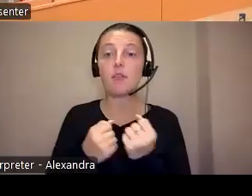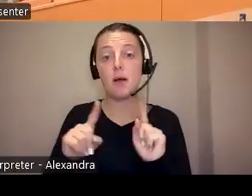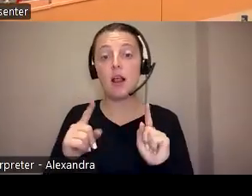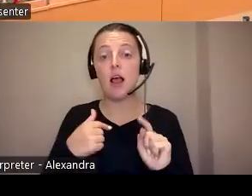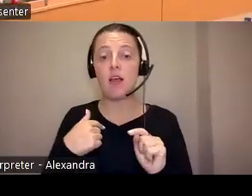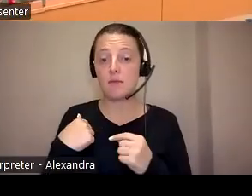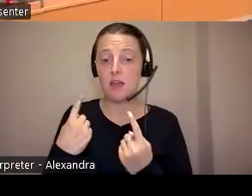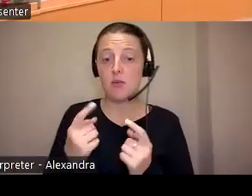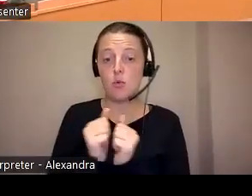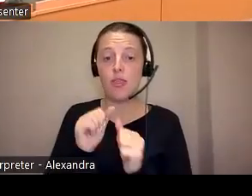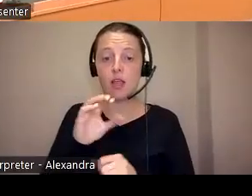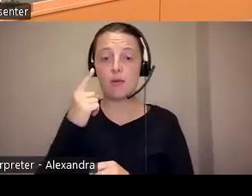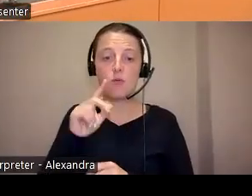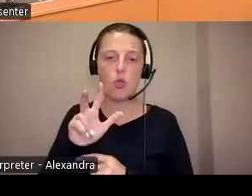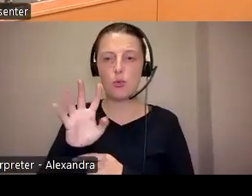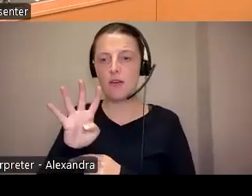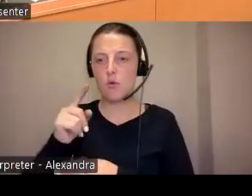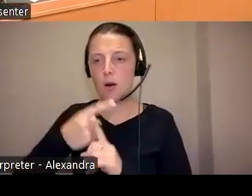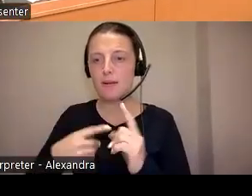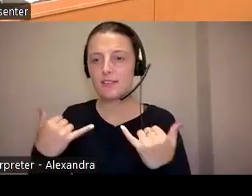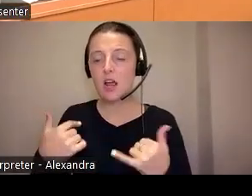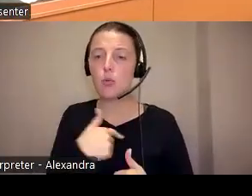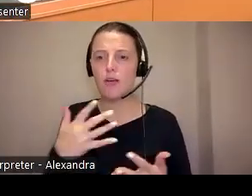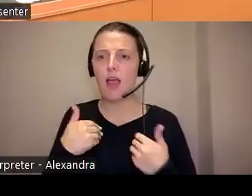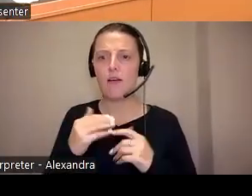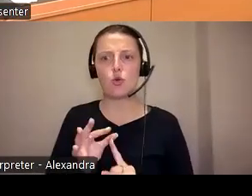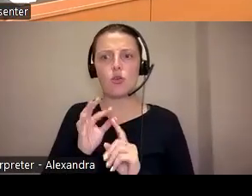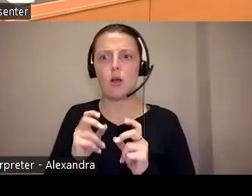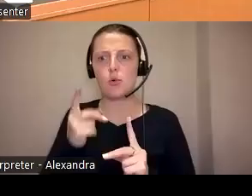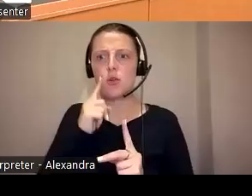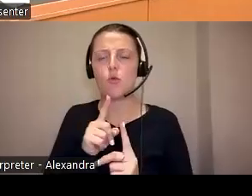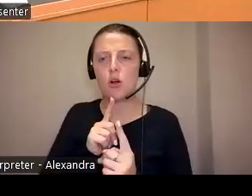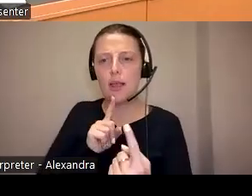we have that unique opportunity to really meet people where they are. Uh, we speak to them about